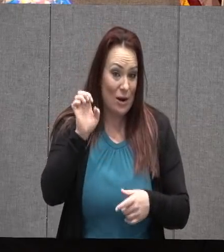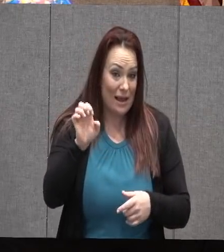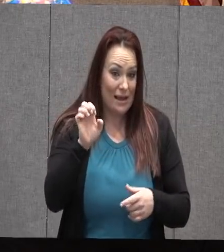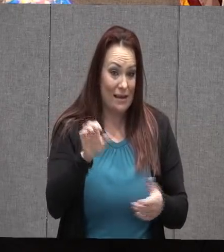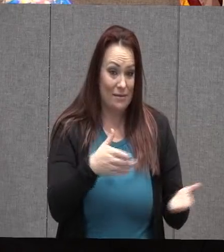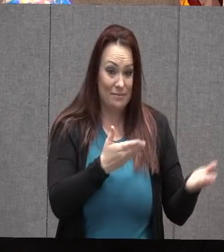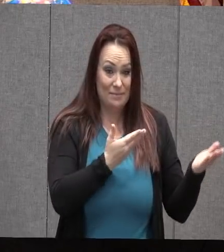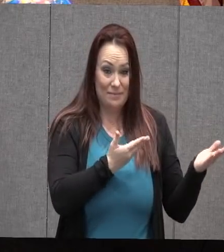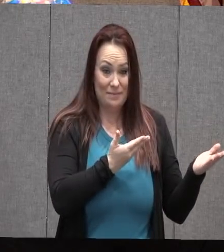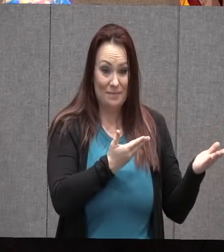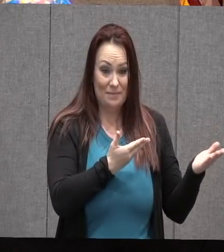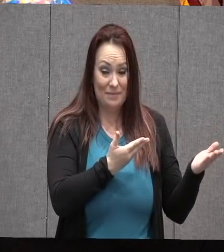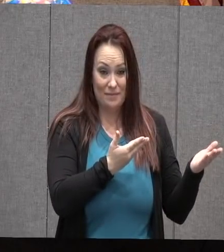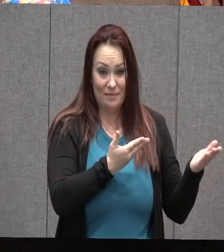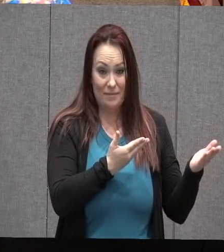Good, e says eh.